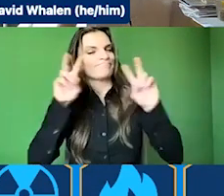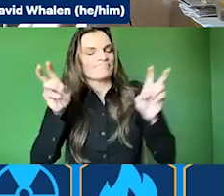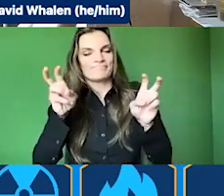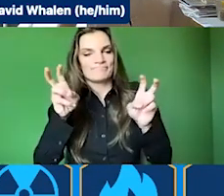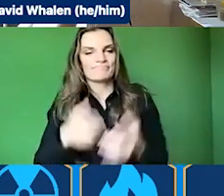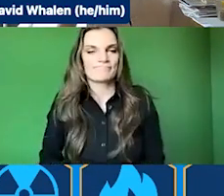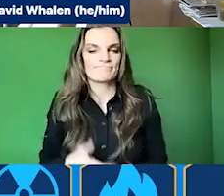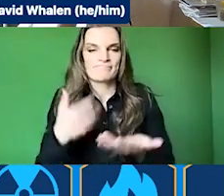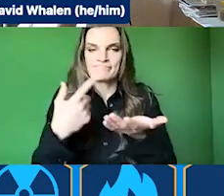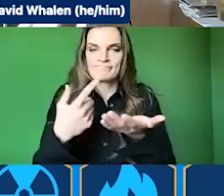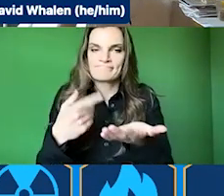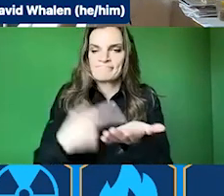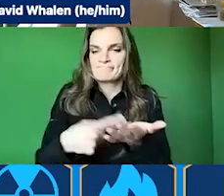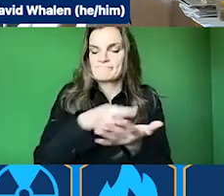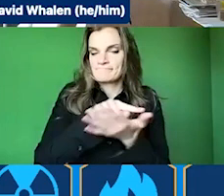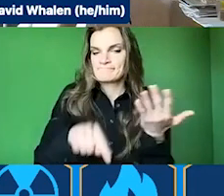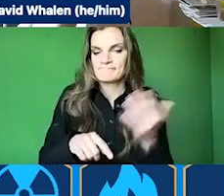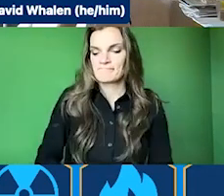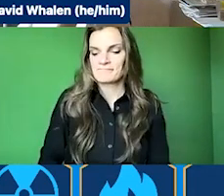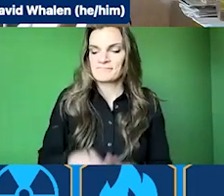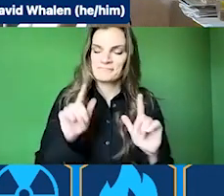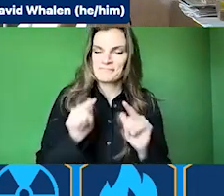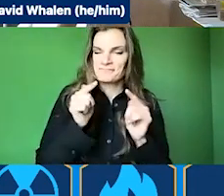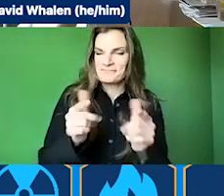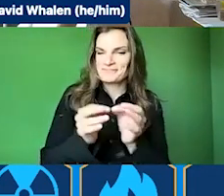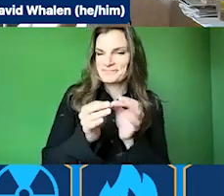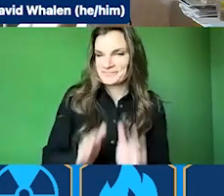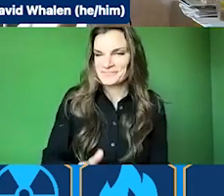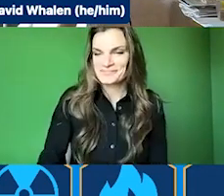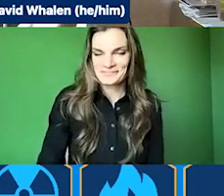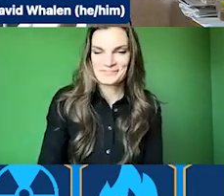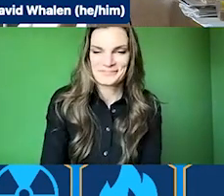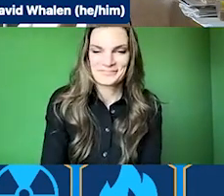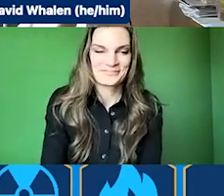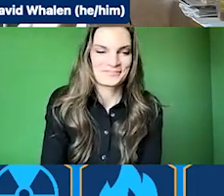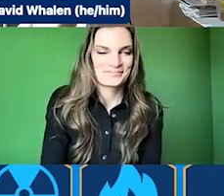more about contingency standards, you know, the goal is to have patient centered care.